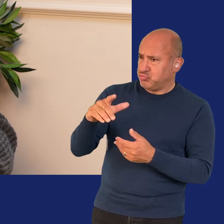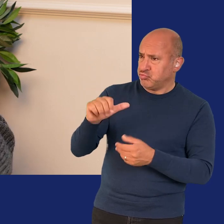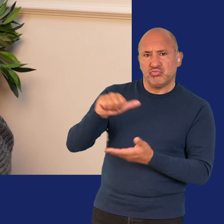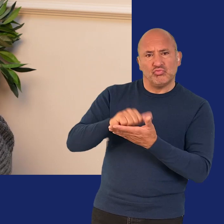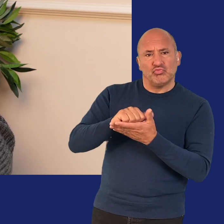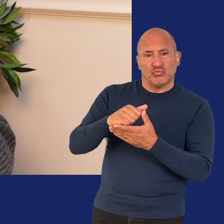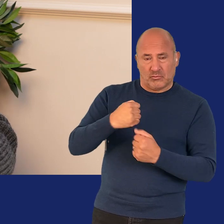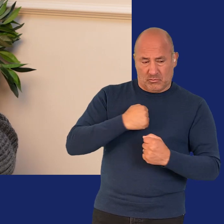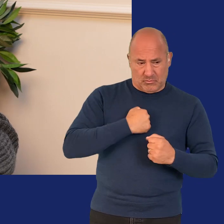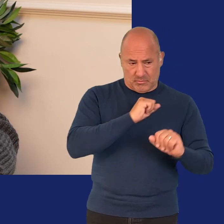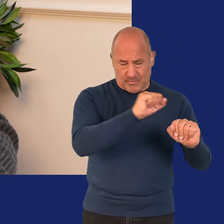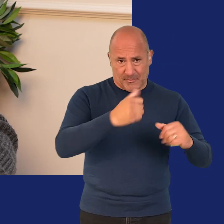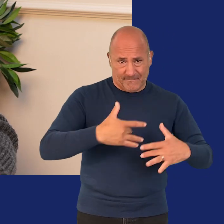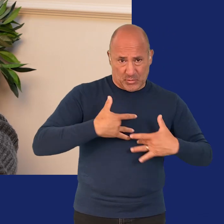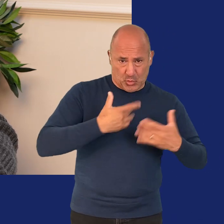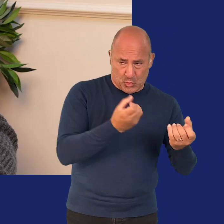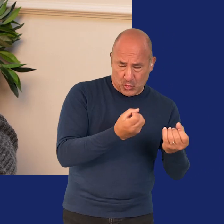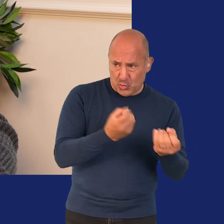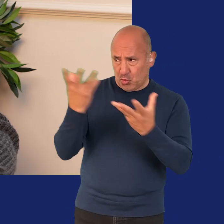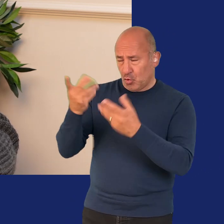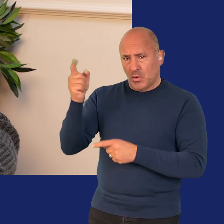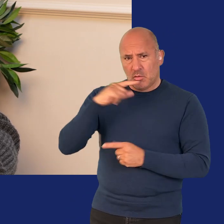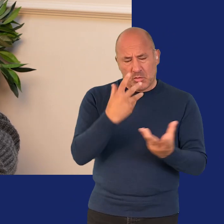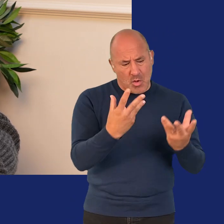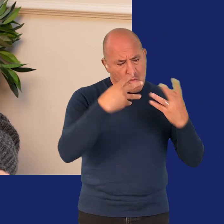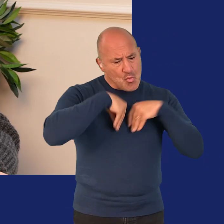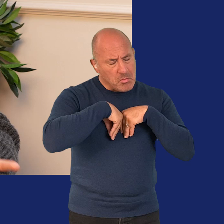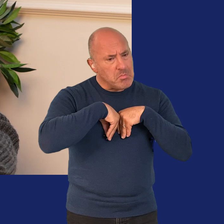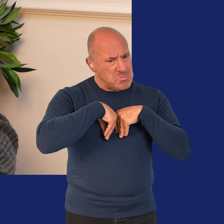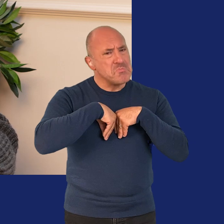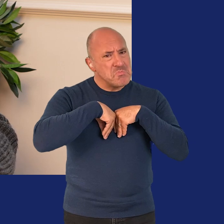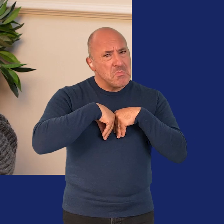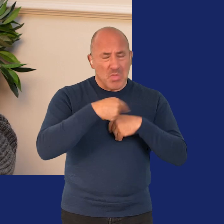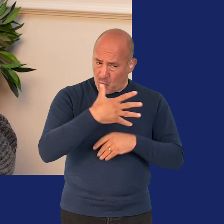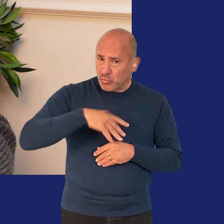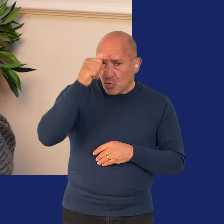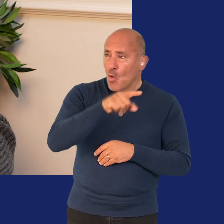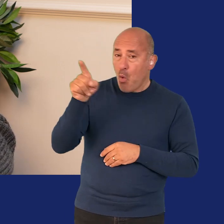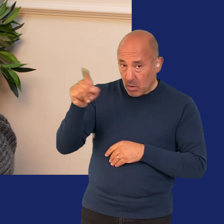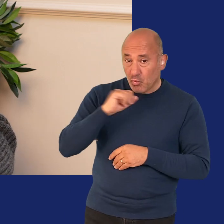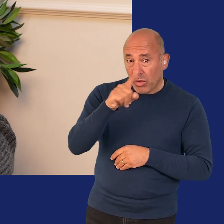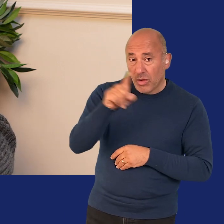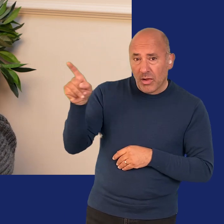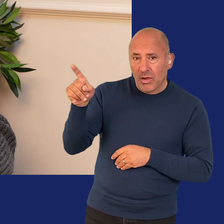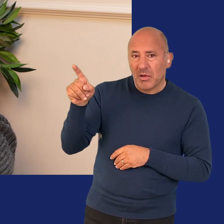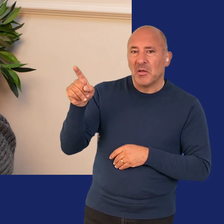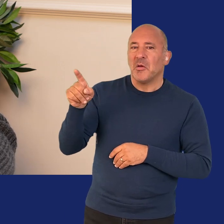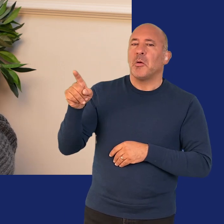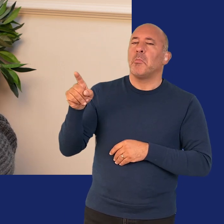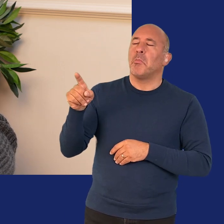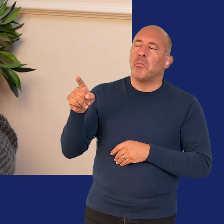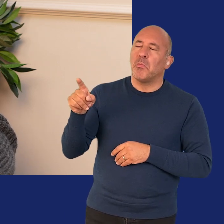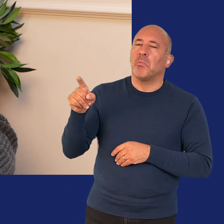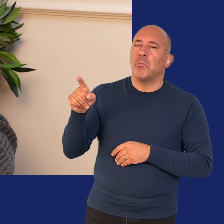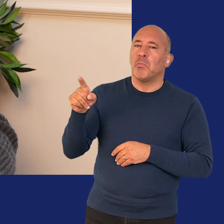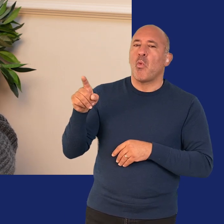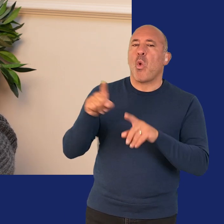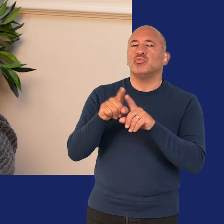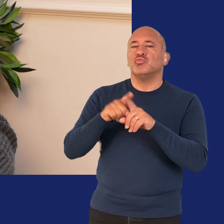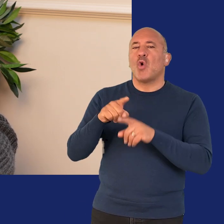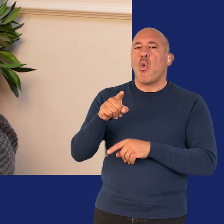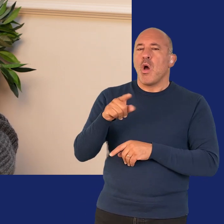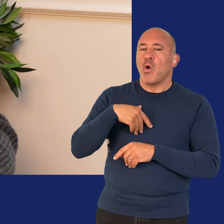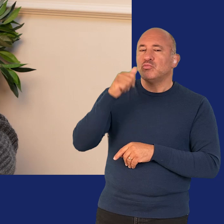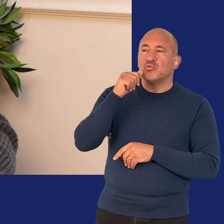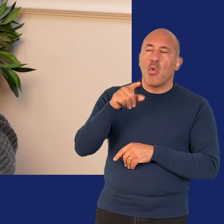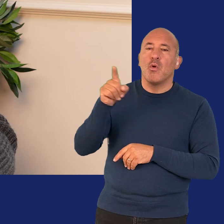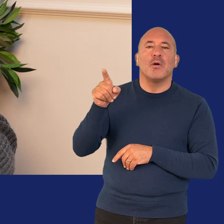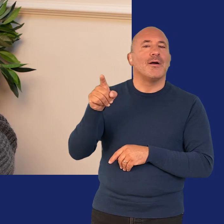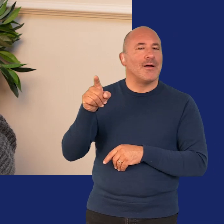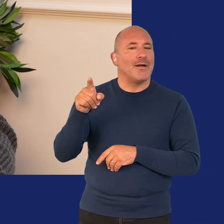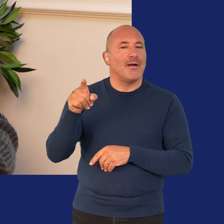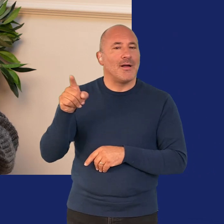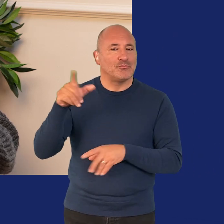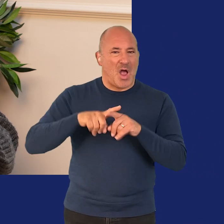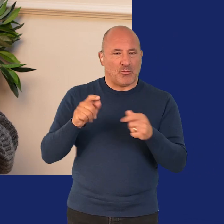candidates to hear that, that companies are like open to to hearing, um,